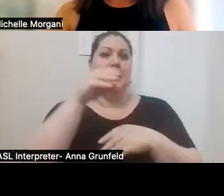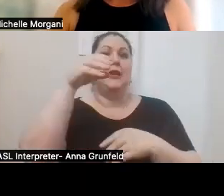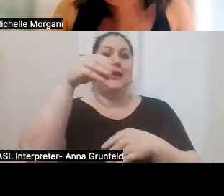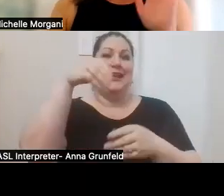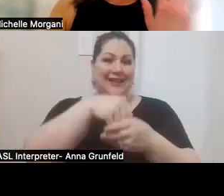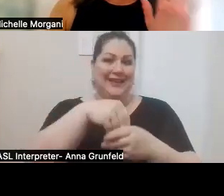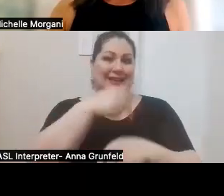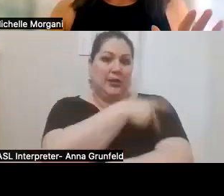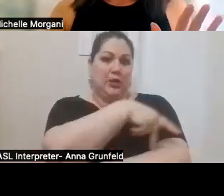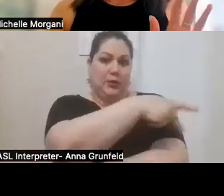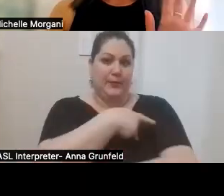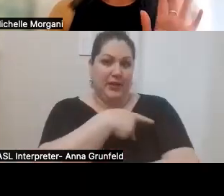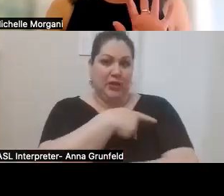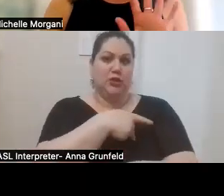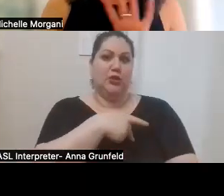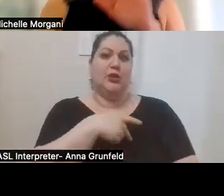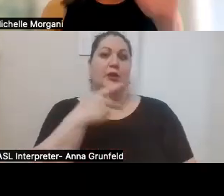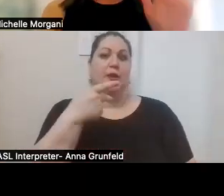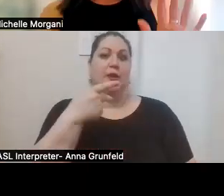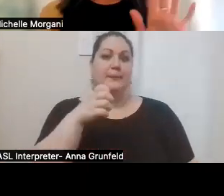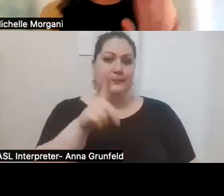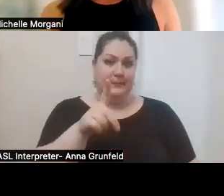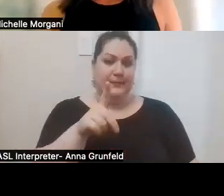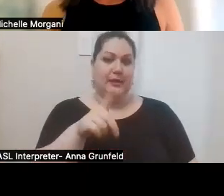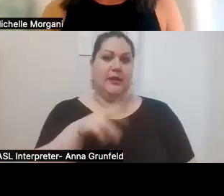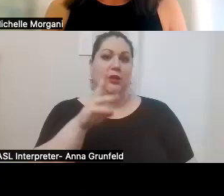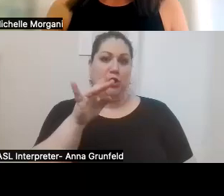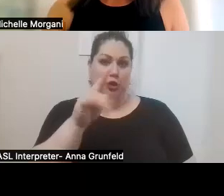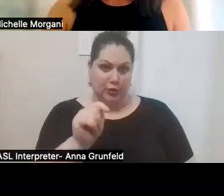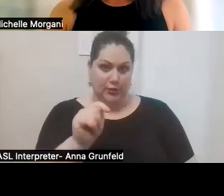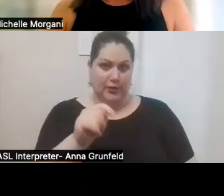And I would also just like to preface all of these case studies that these are all fictional